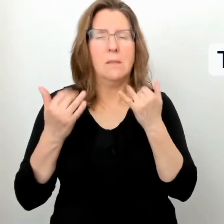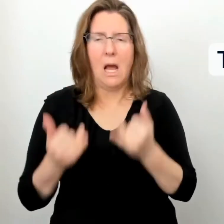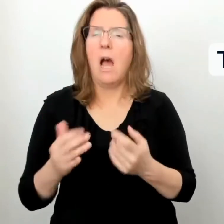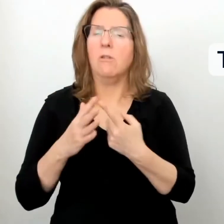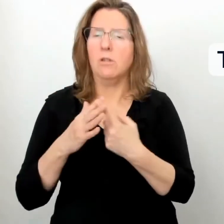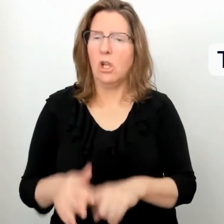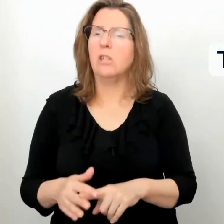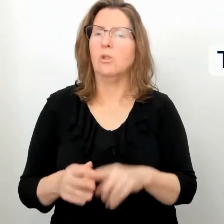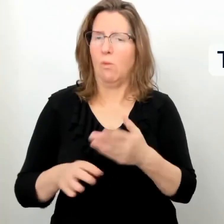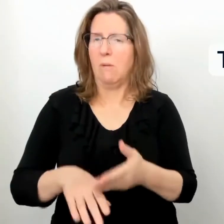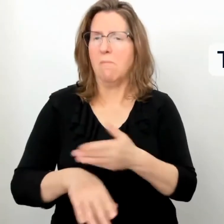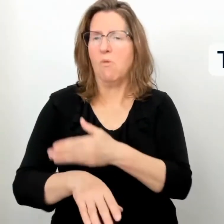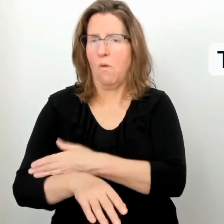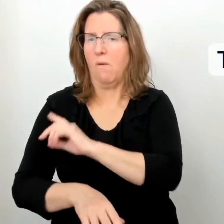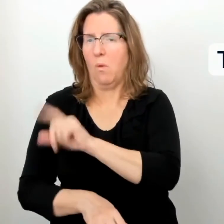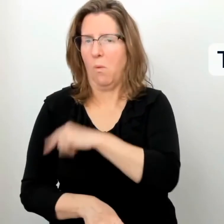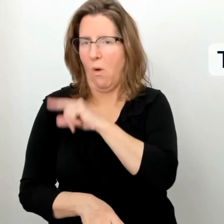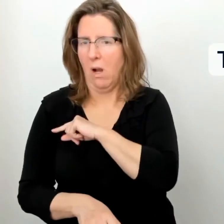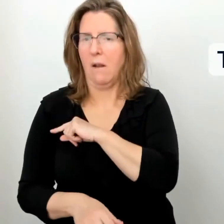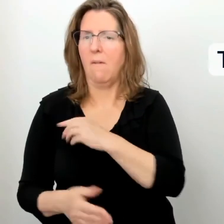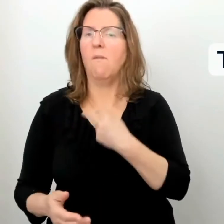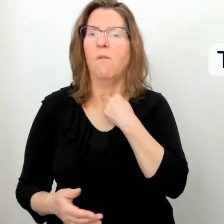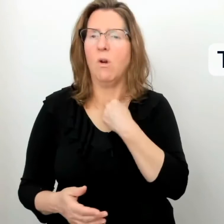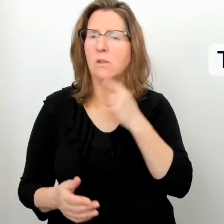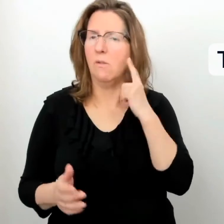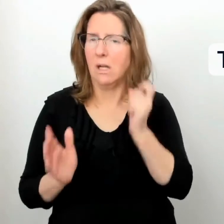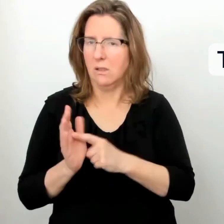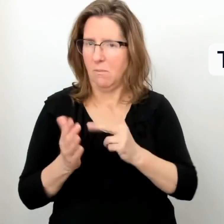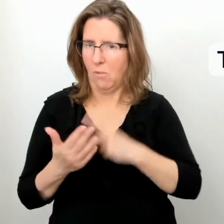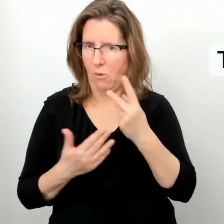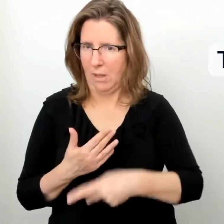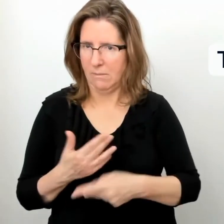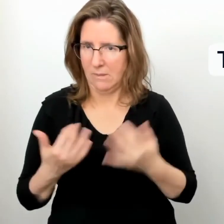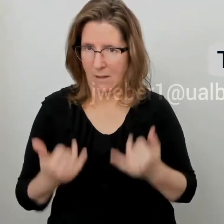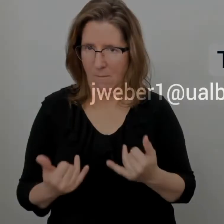Having said that, the technology is coming along and is sooo much better than it once was.